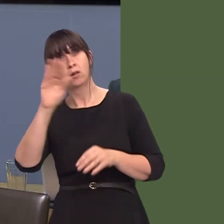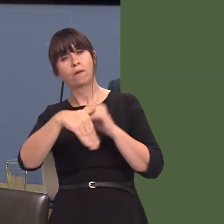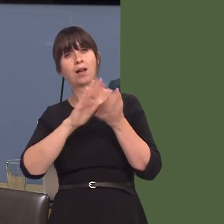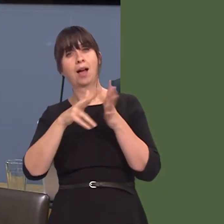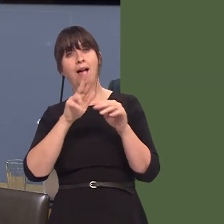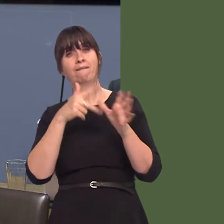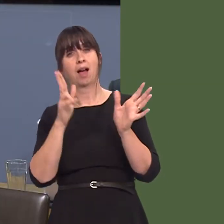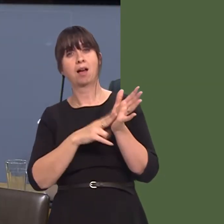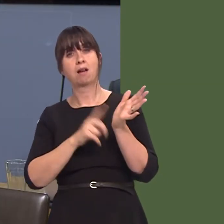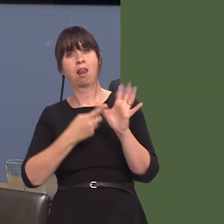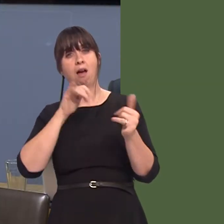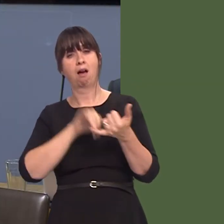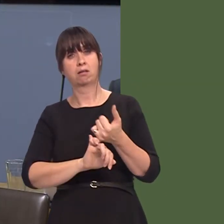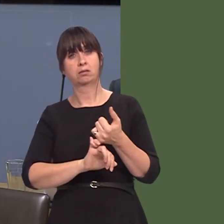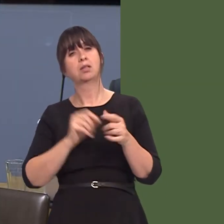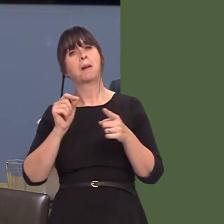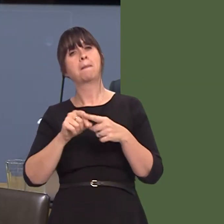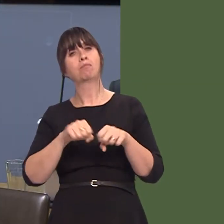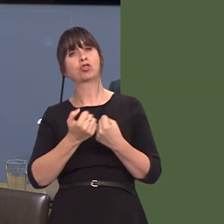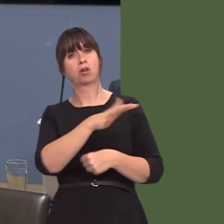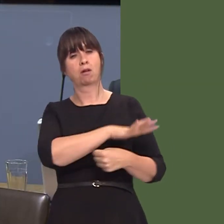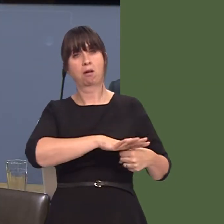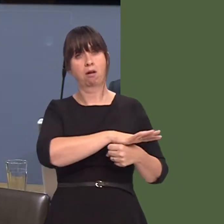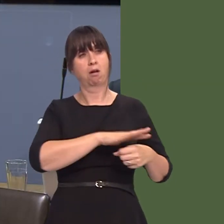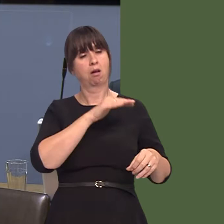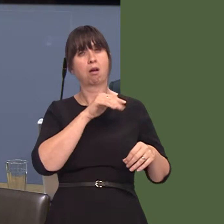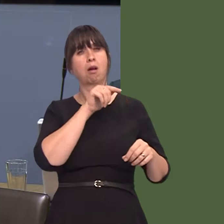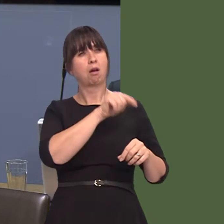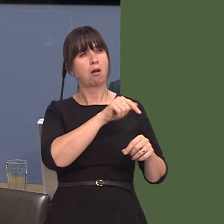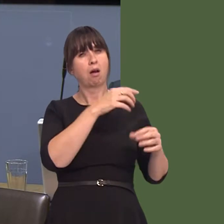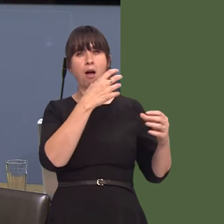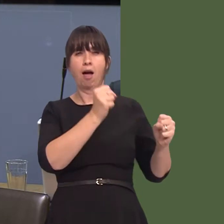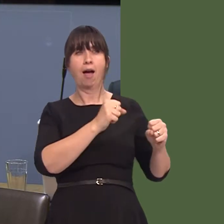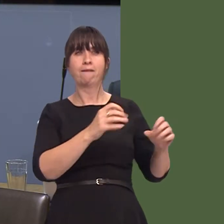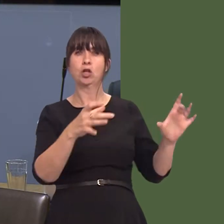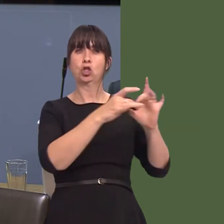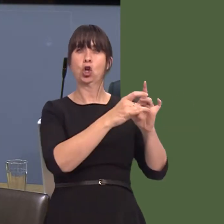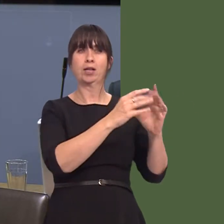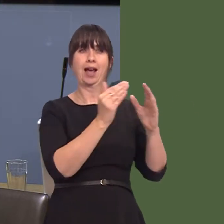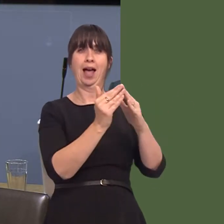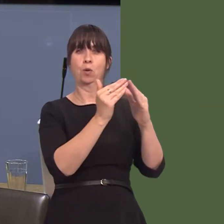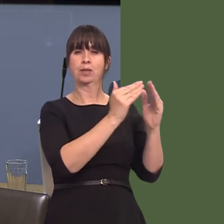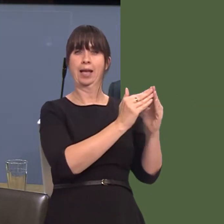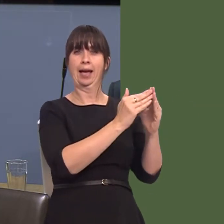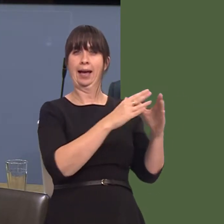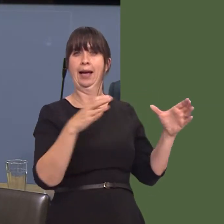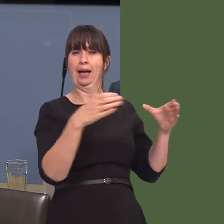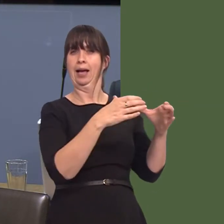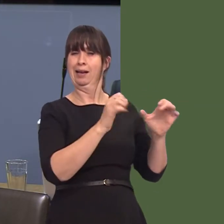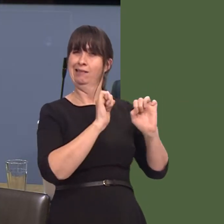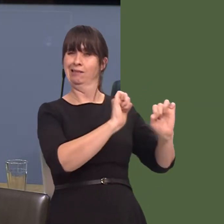group in Pembrokeshire that promotes cohousing, in a question session.